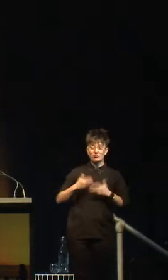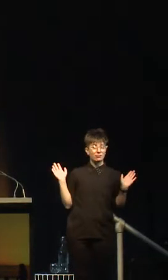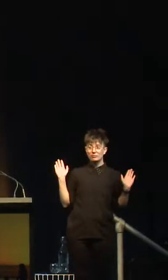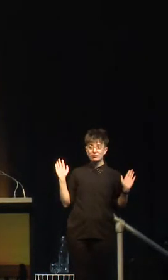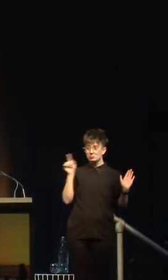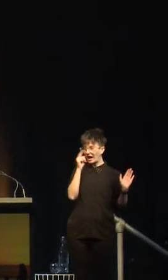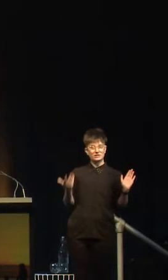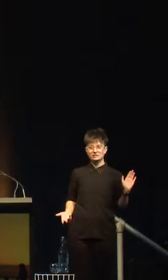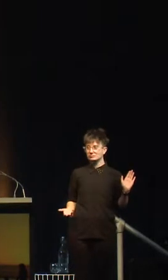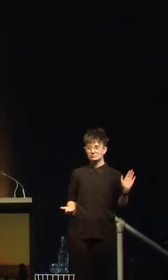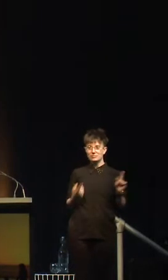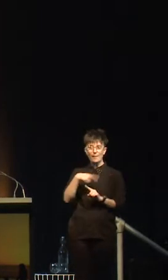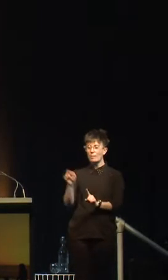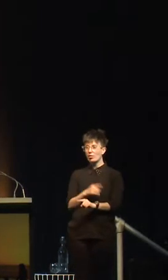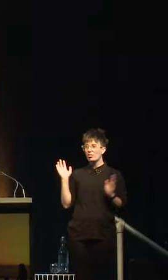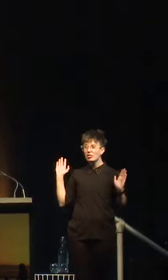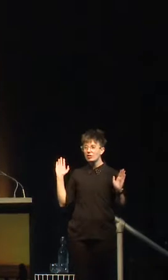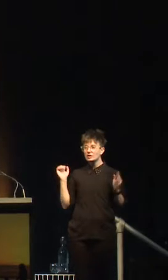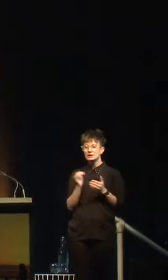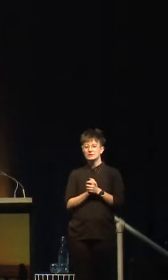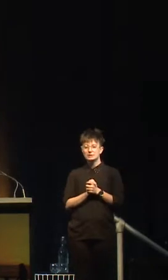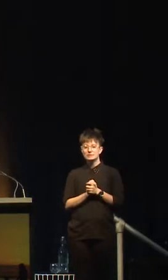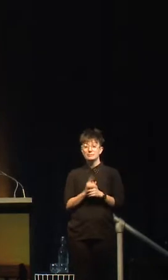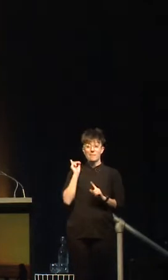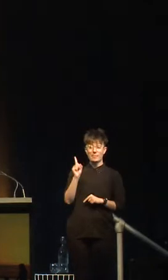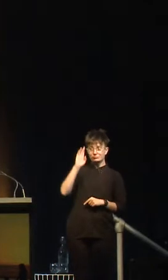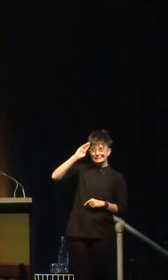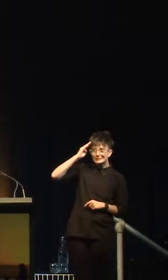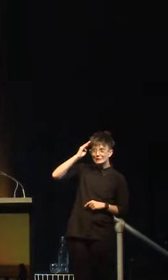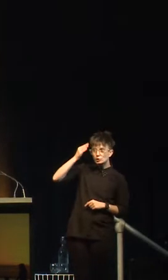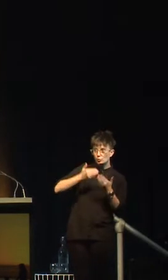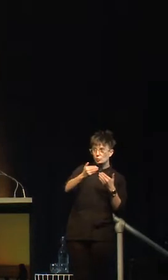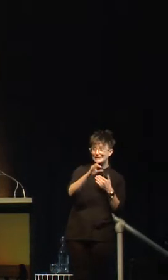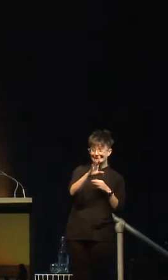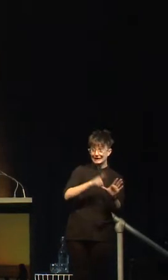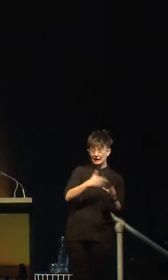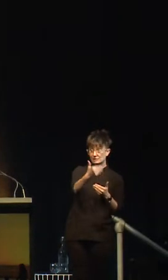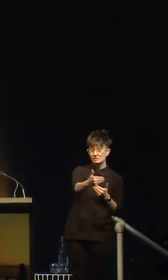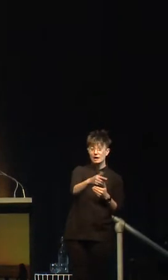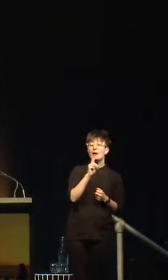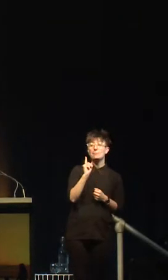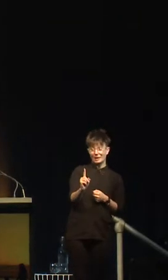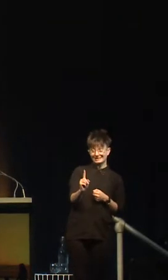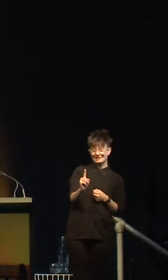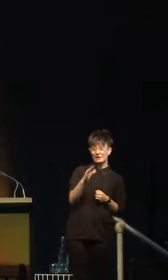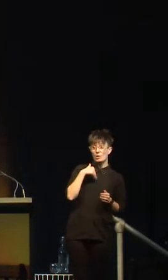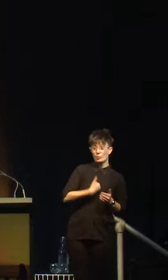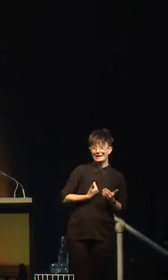cannot get to the moon, and we intend to within ten years, but we're going to need new propulsion